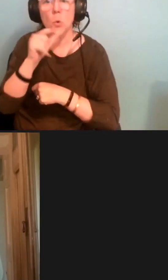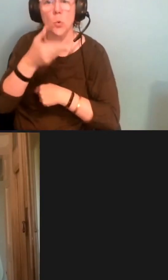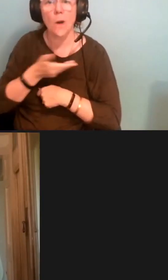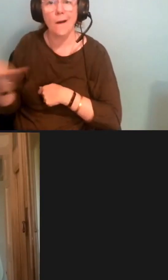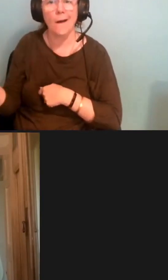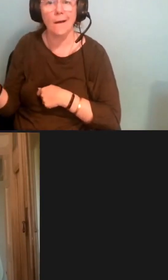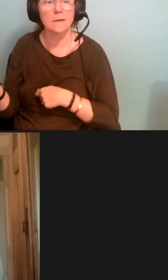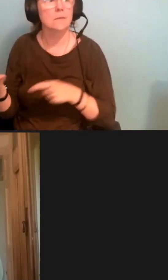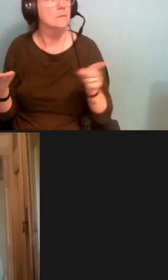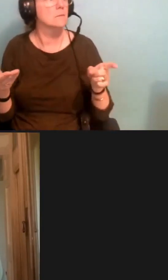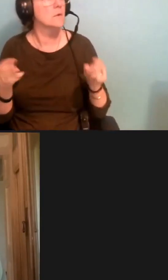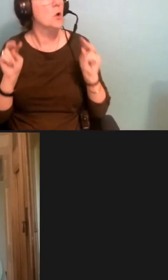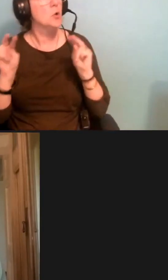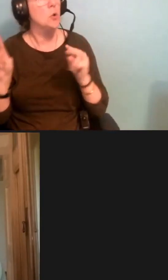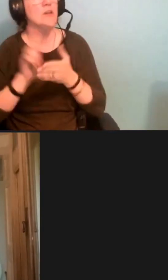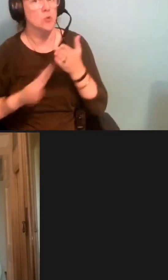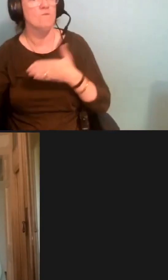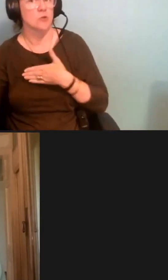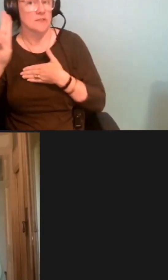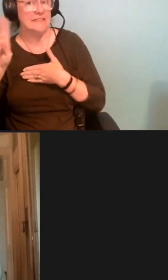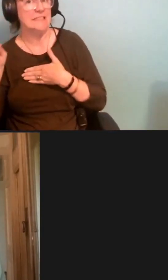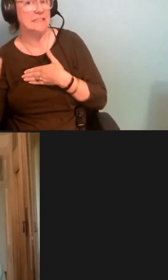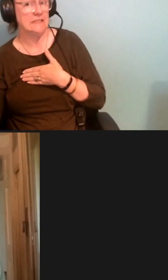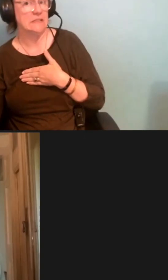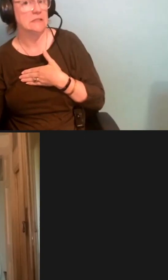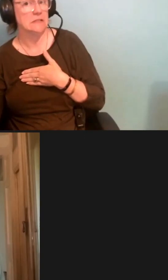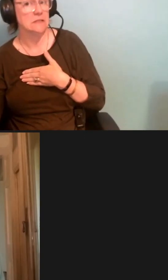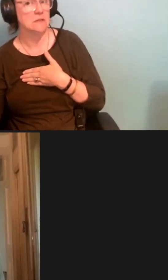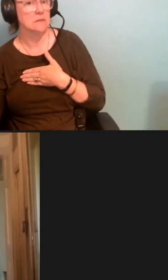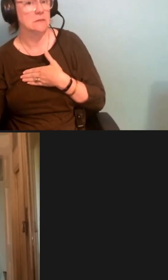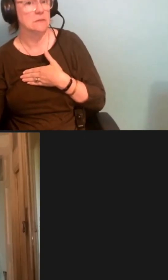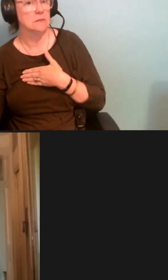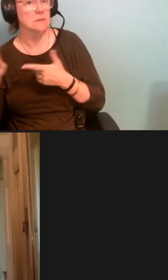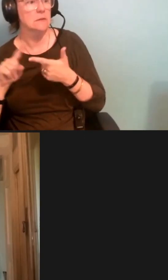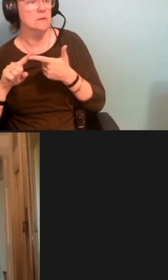universities um or programs that intervention programs